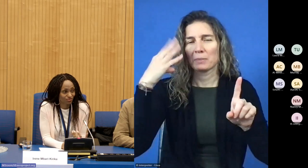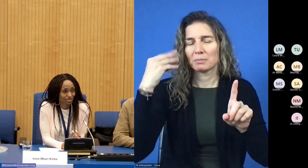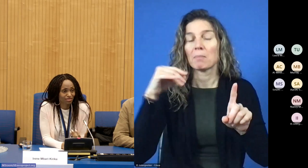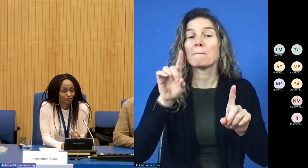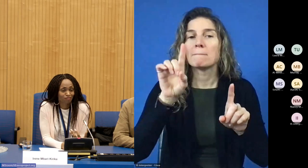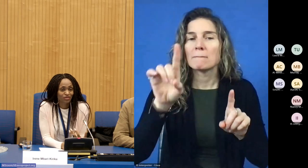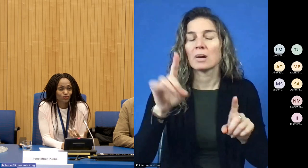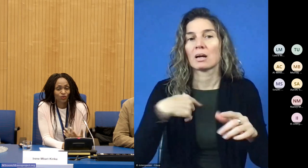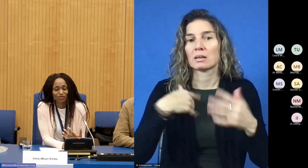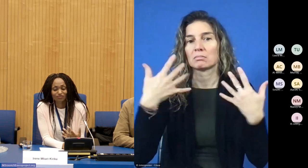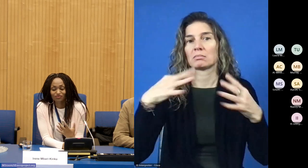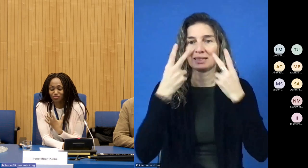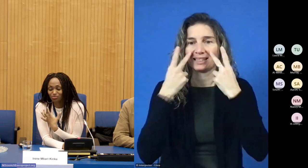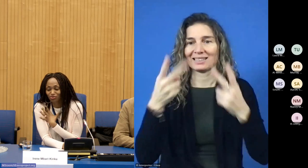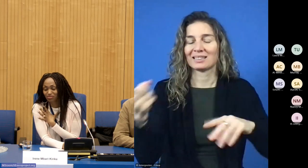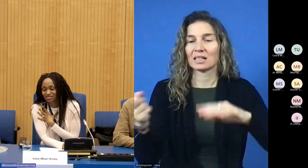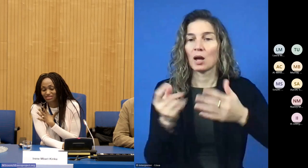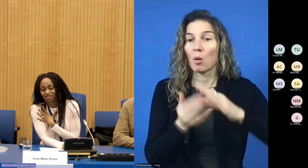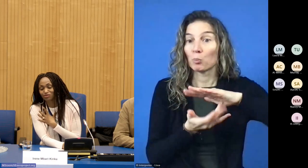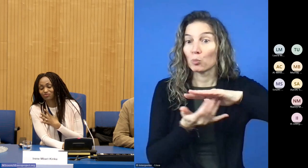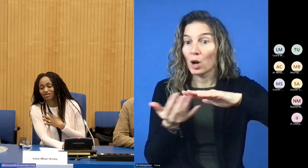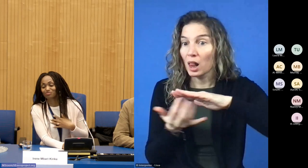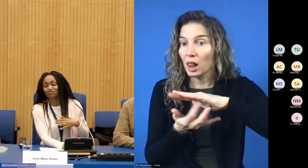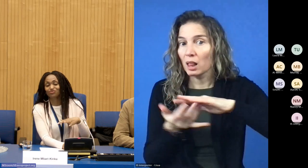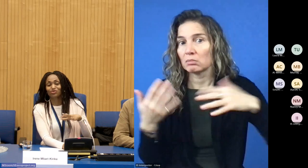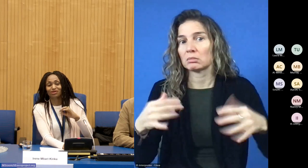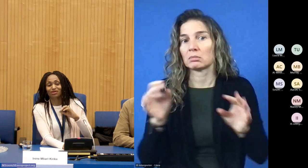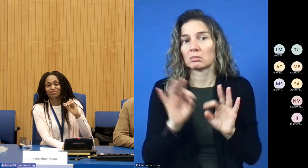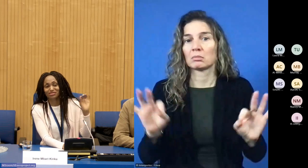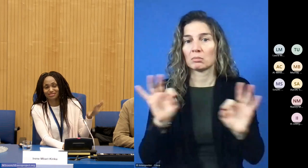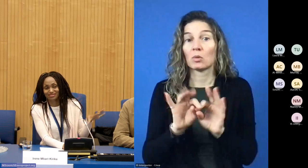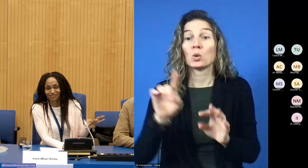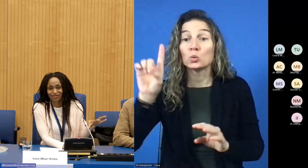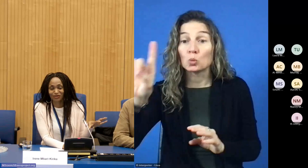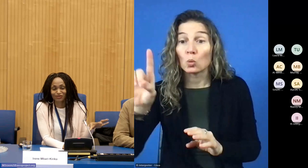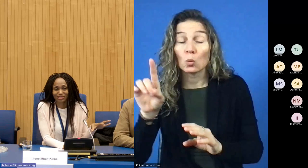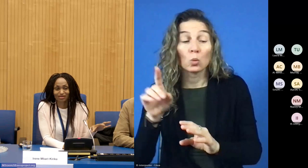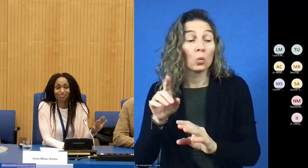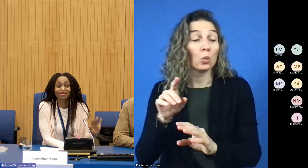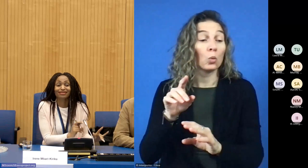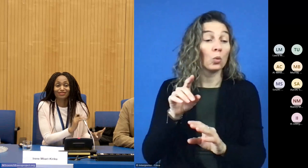and write. Even for the program that was enabled, before you come to the Assistive Technology lab,